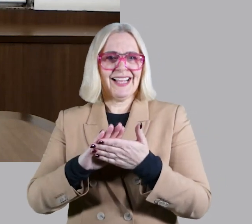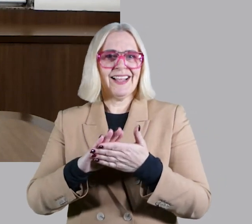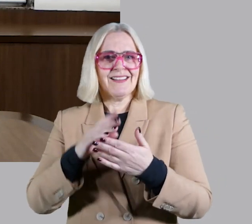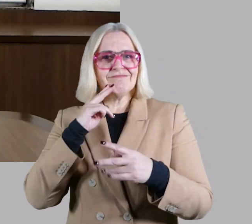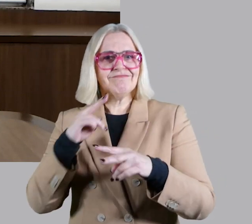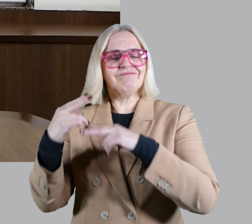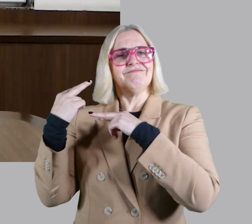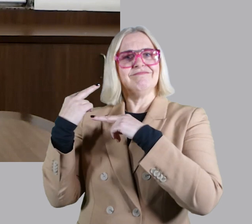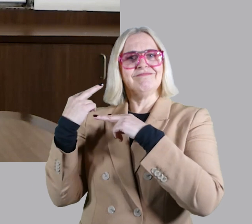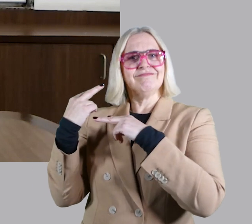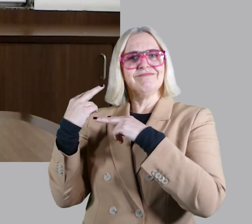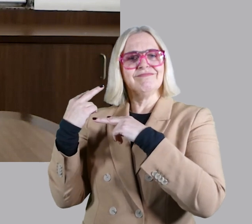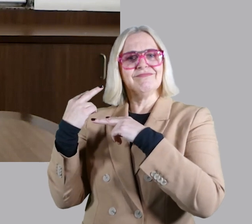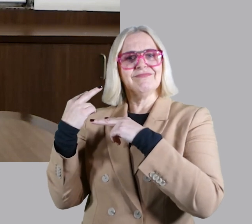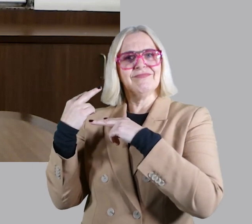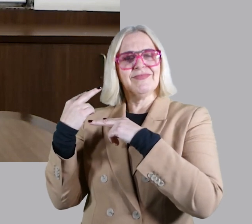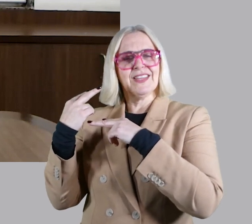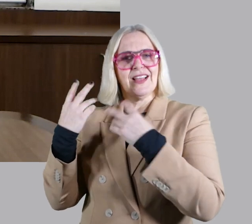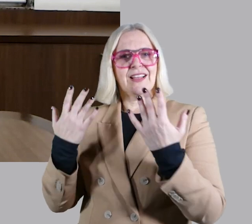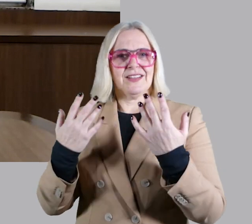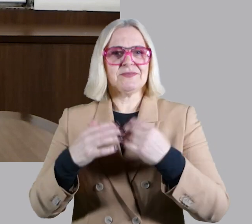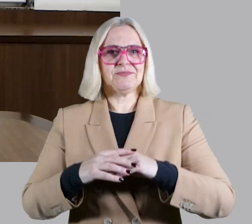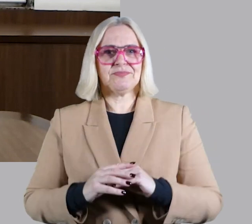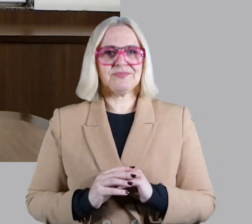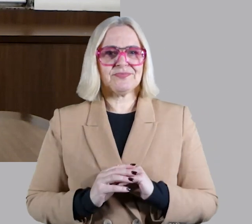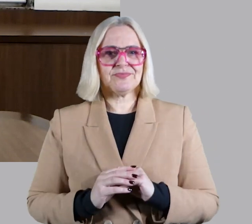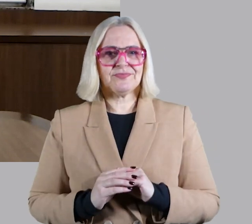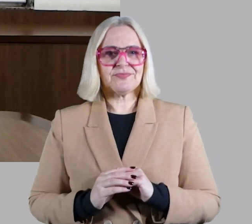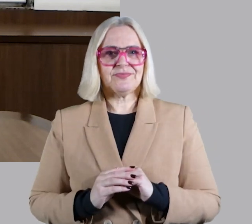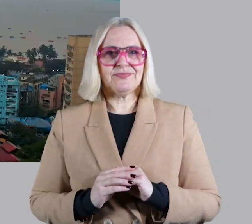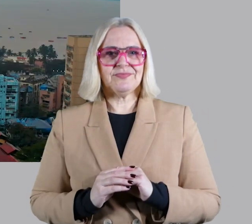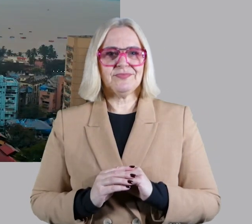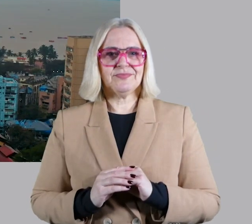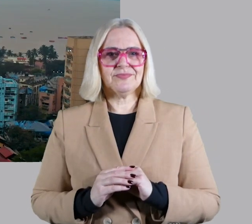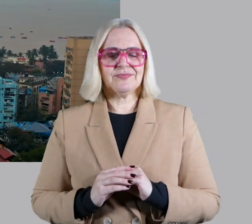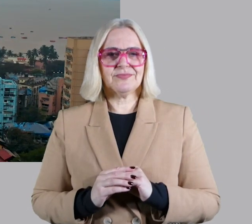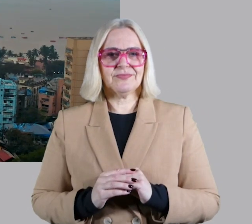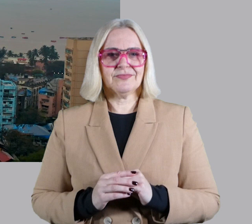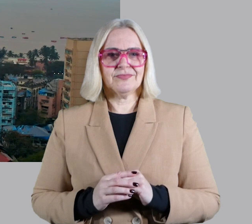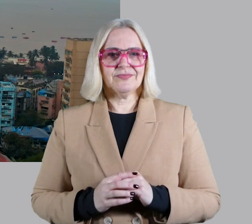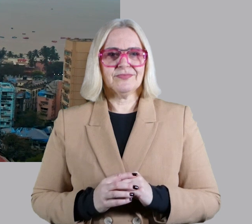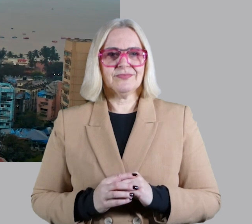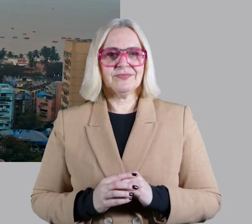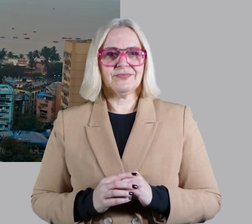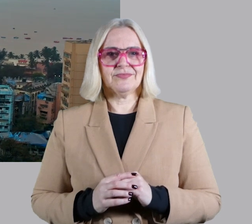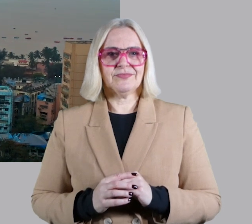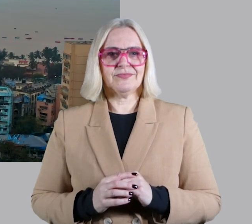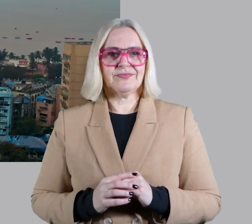to reach the last mile in our country. When I look back,